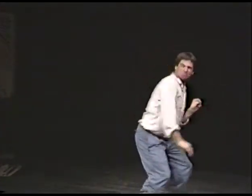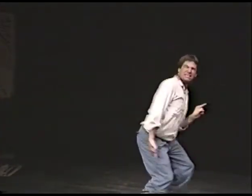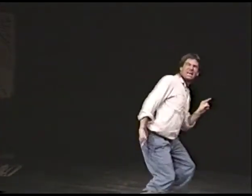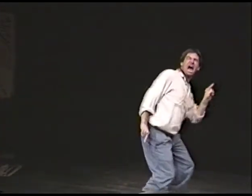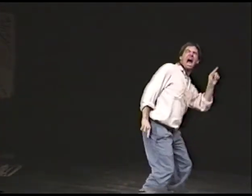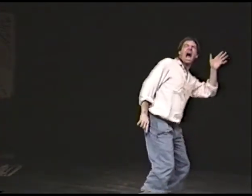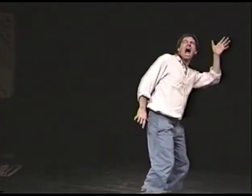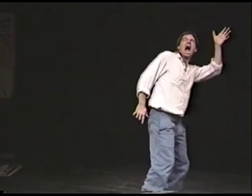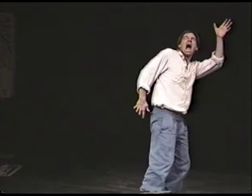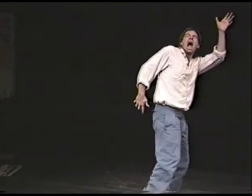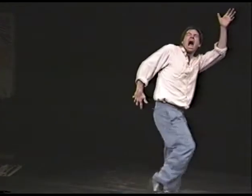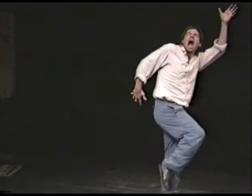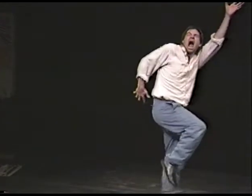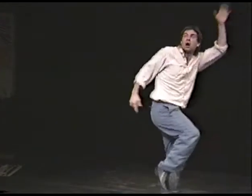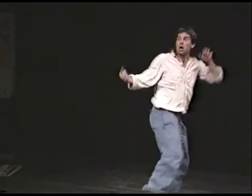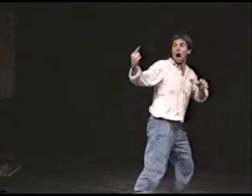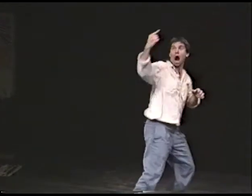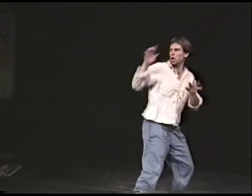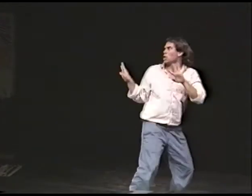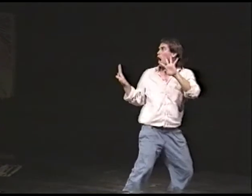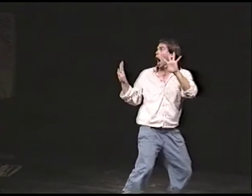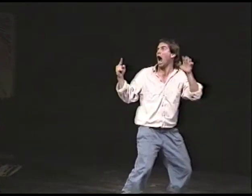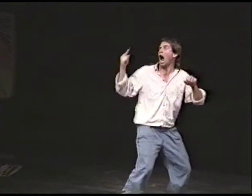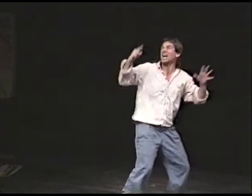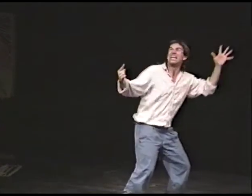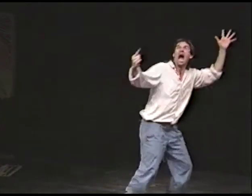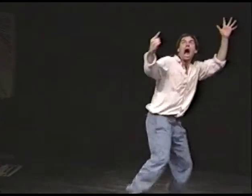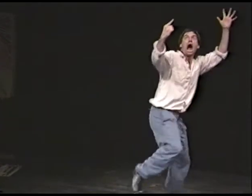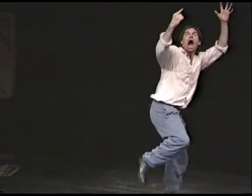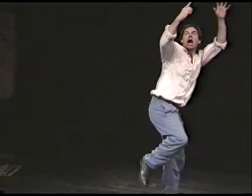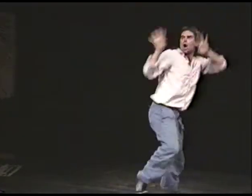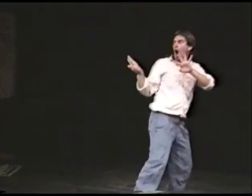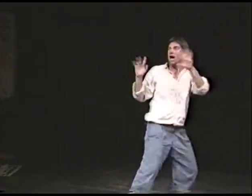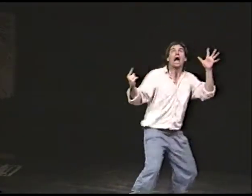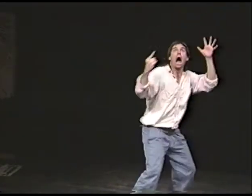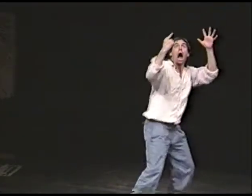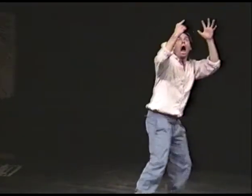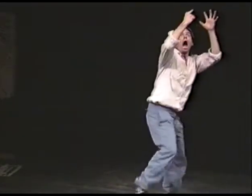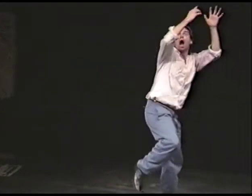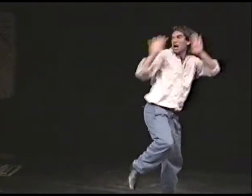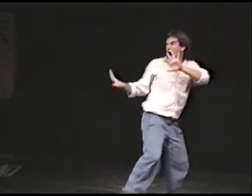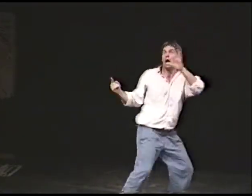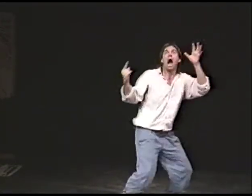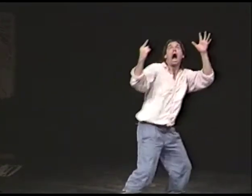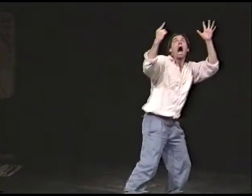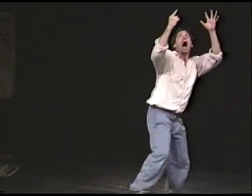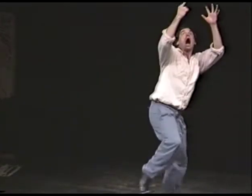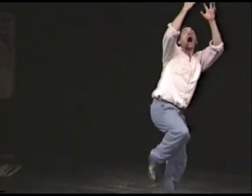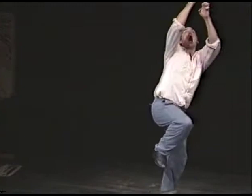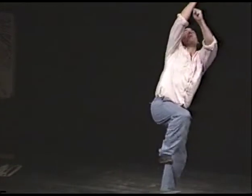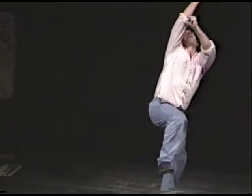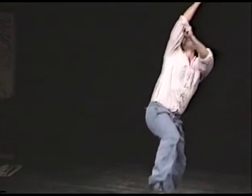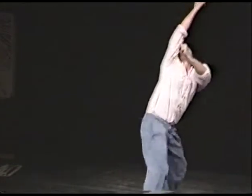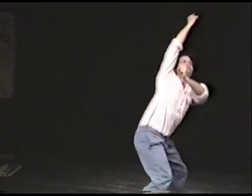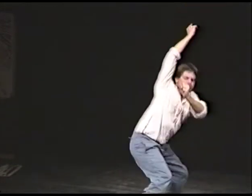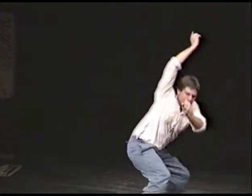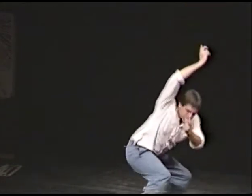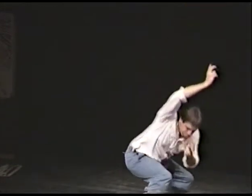He leaps as the fans watch the ball graze over